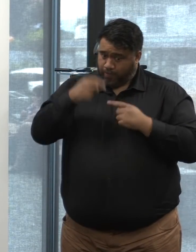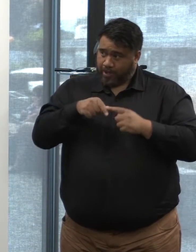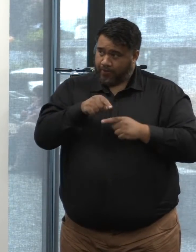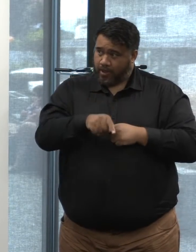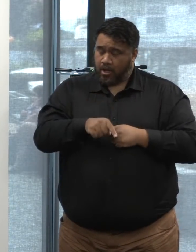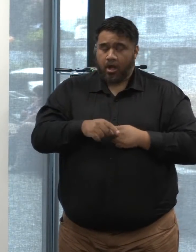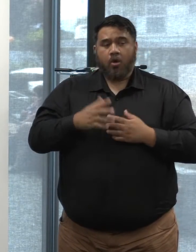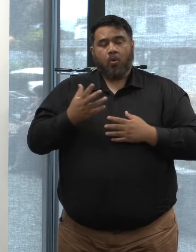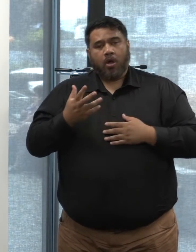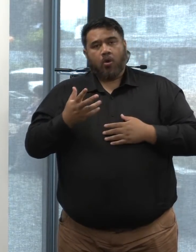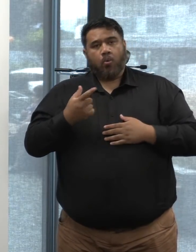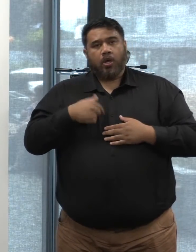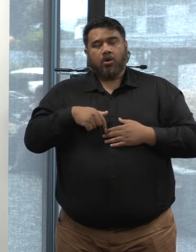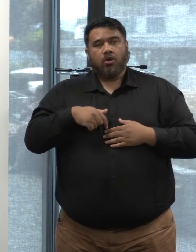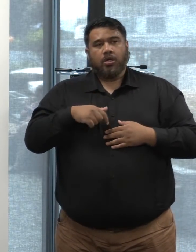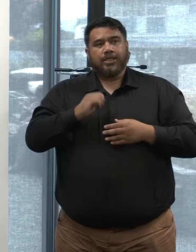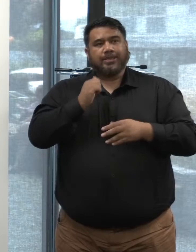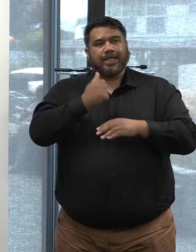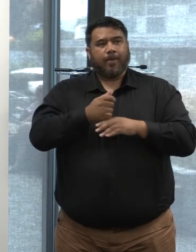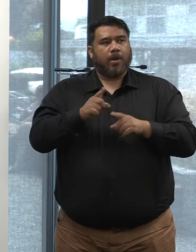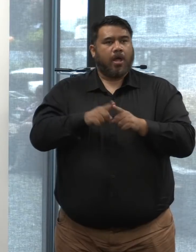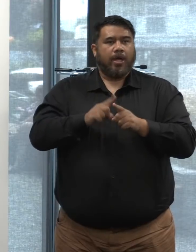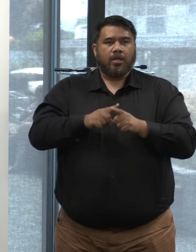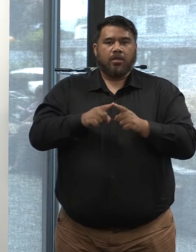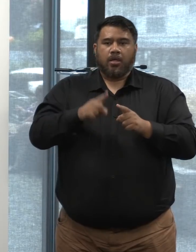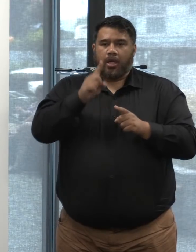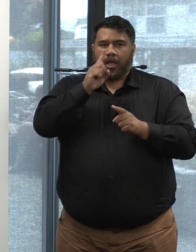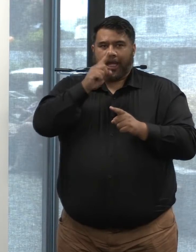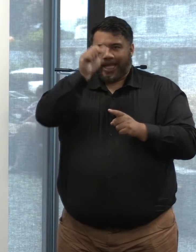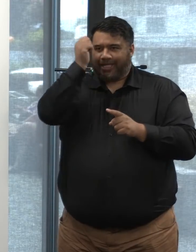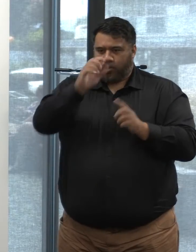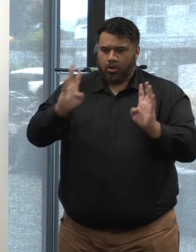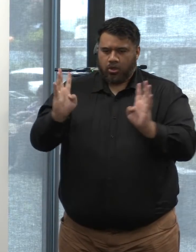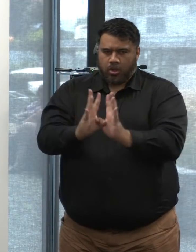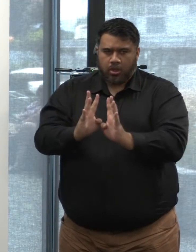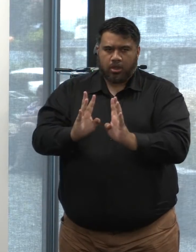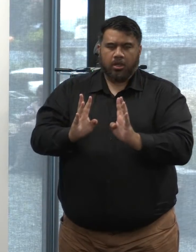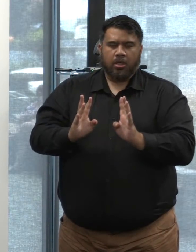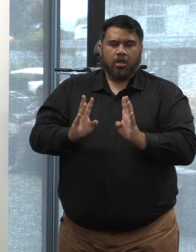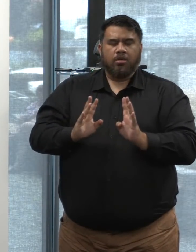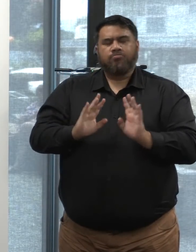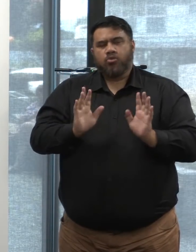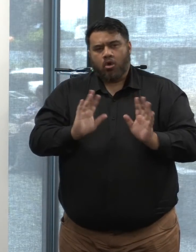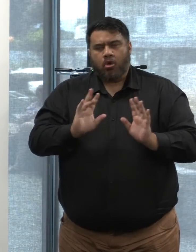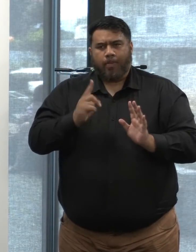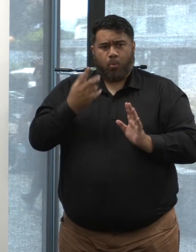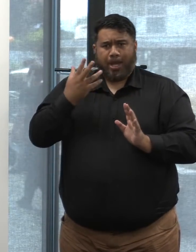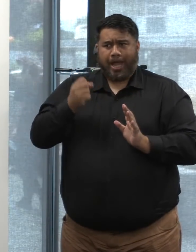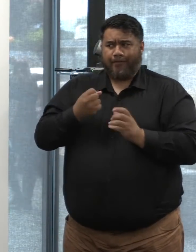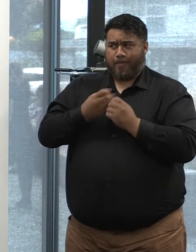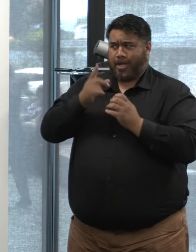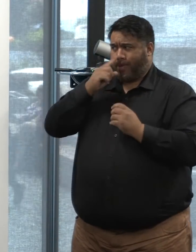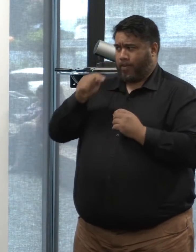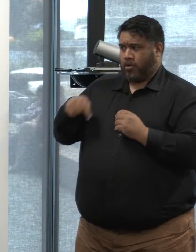Maori.